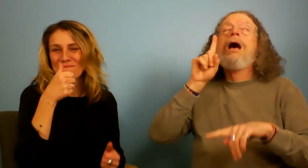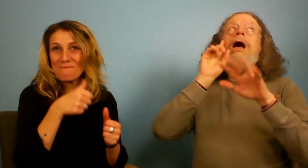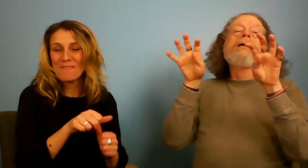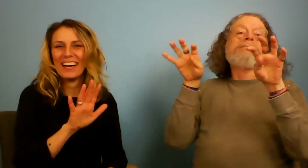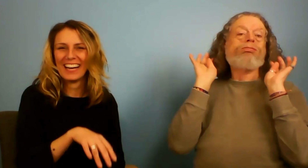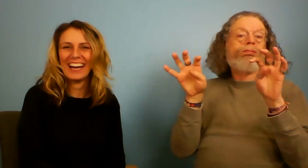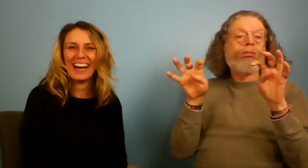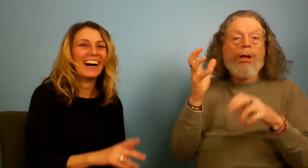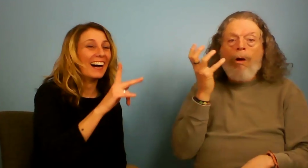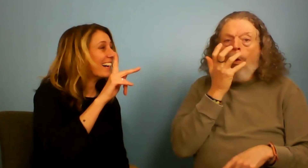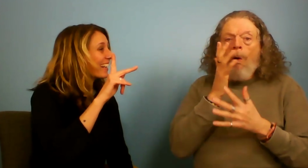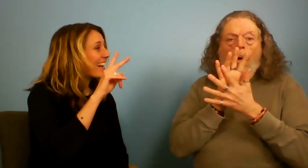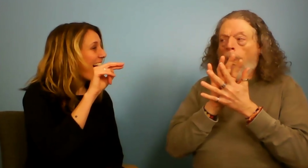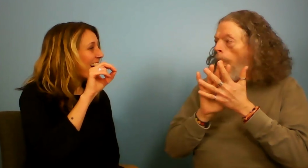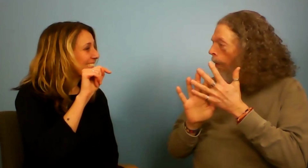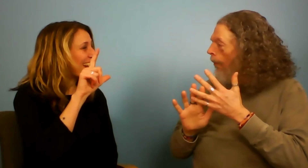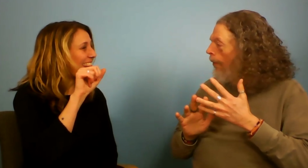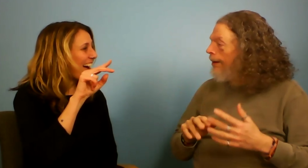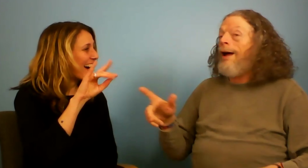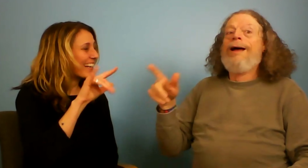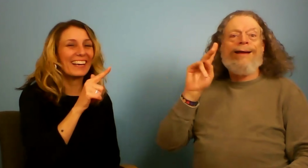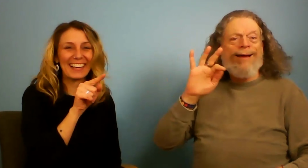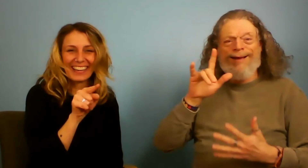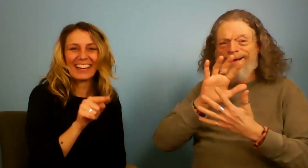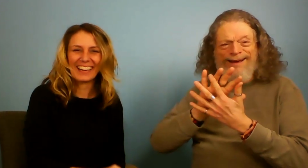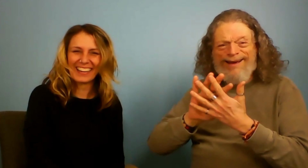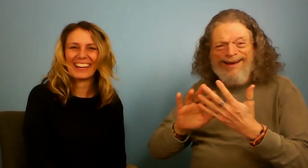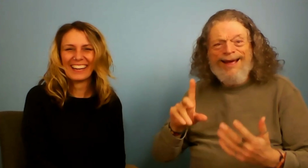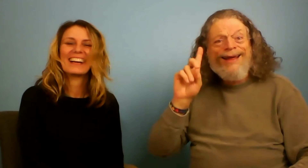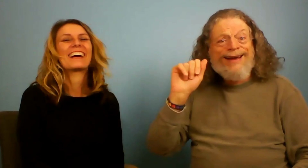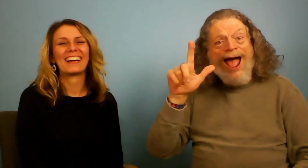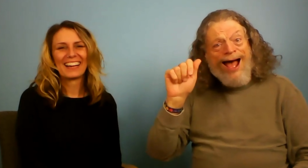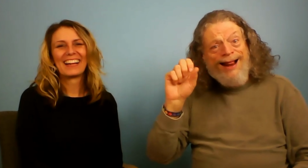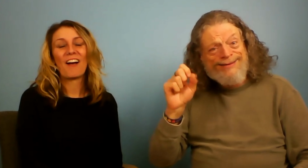Yes, I remember. NAT: Oh, everyone had to watch that! Knott's Landing. NAT: Yes! And Dallas!